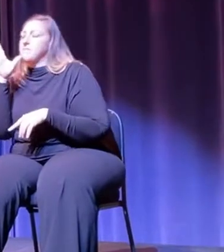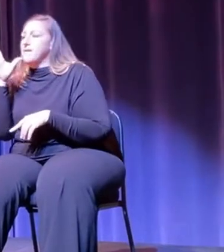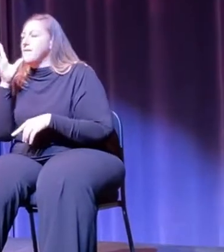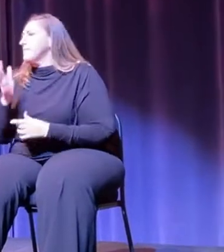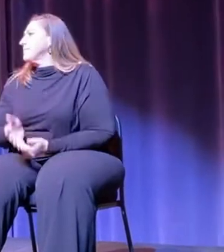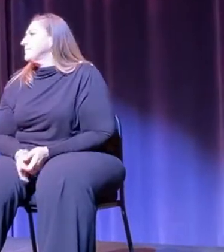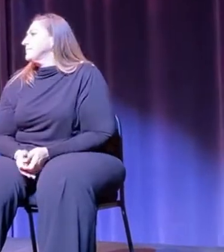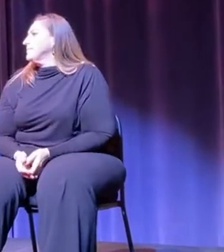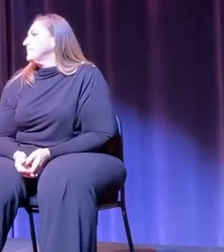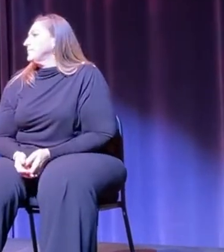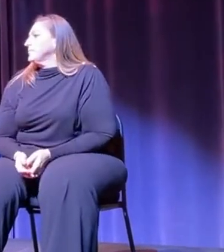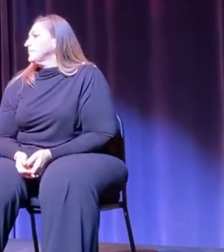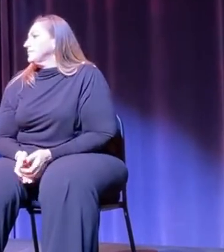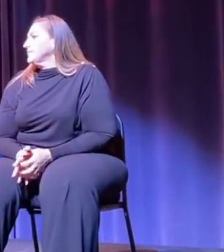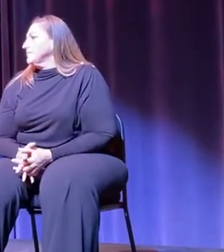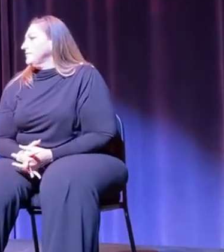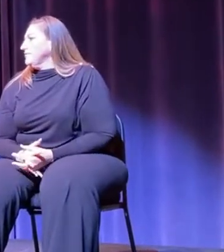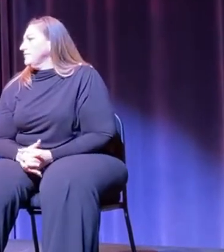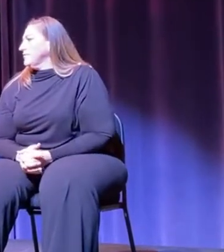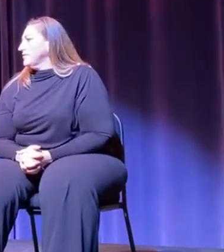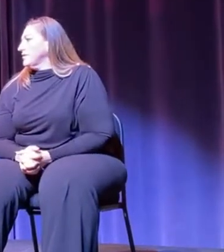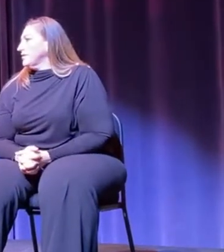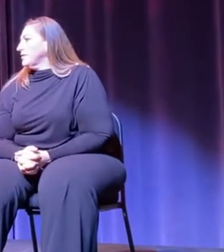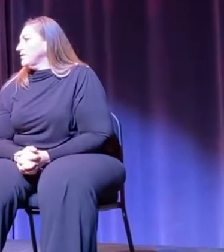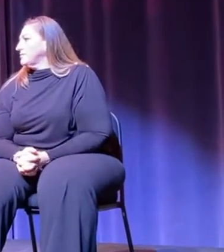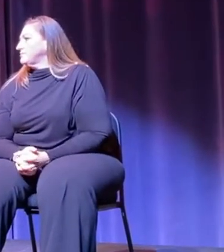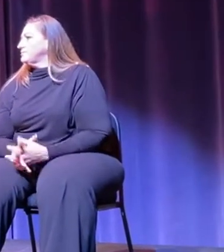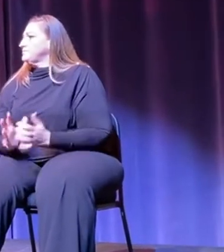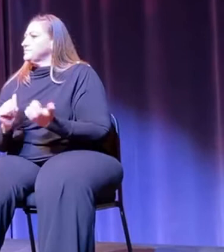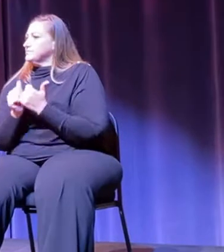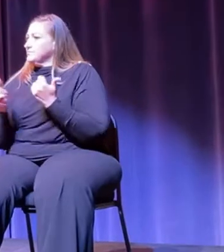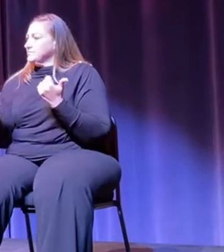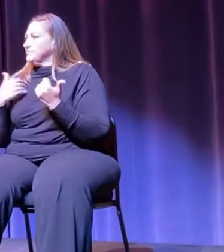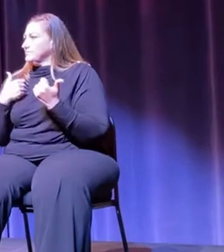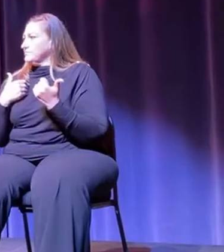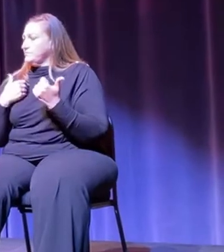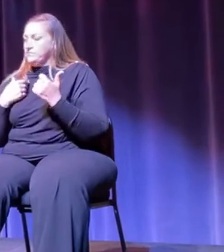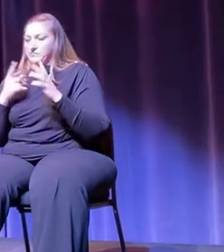And so I'm wondering how have you like explored